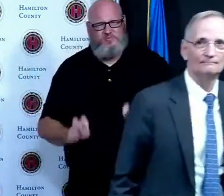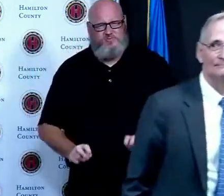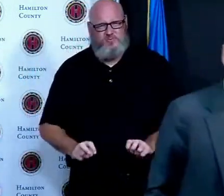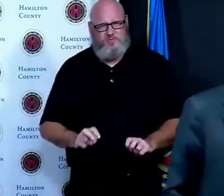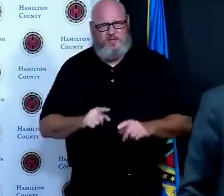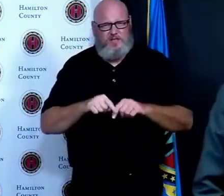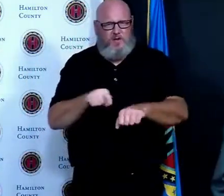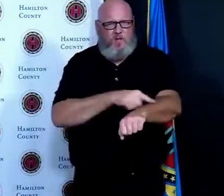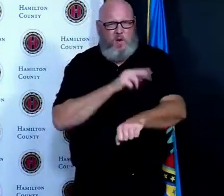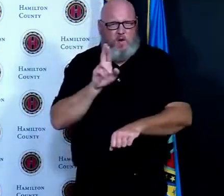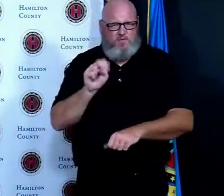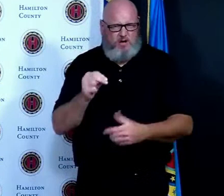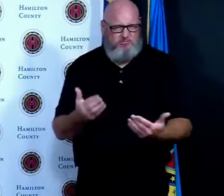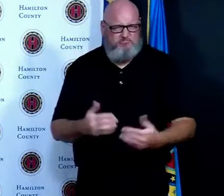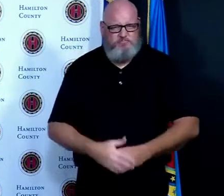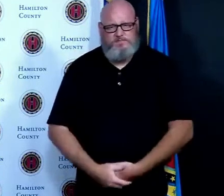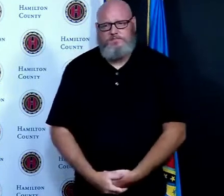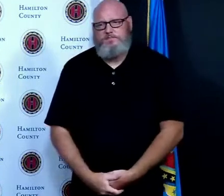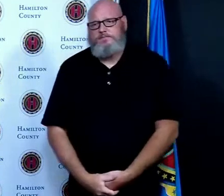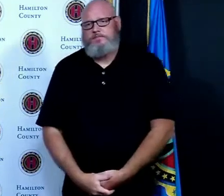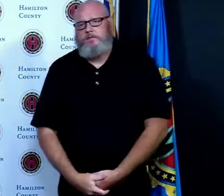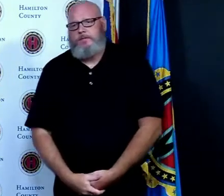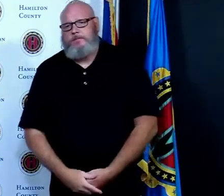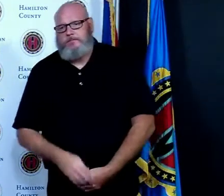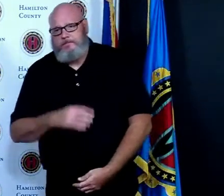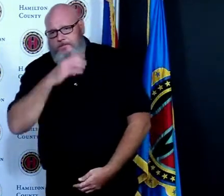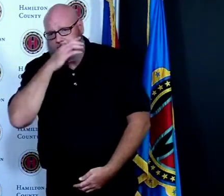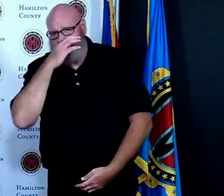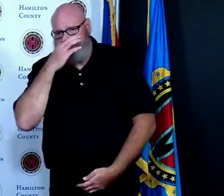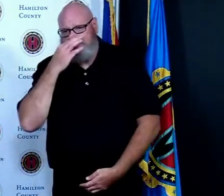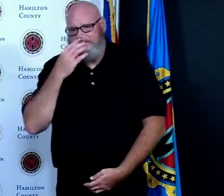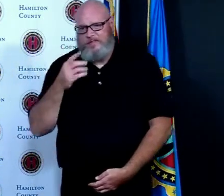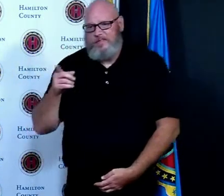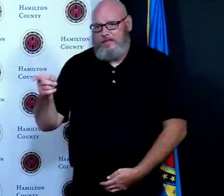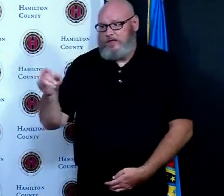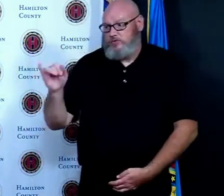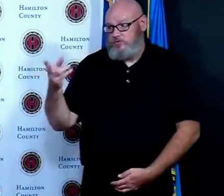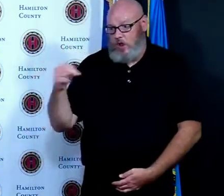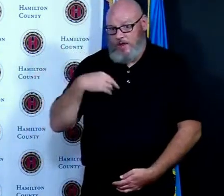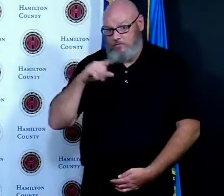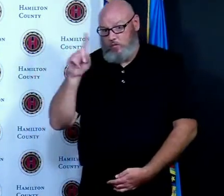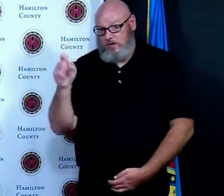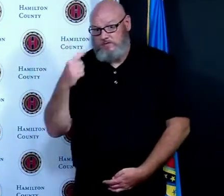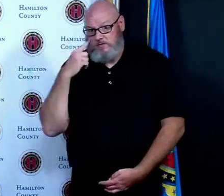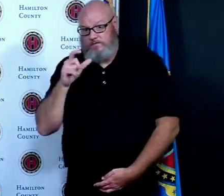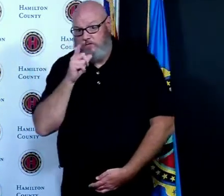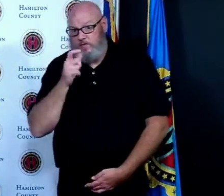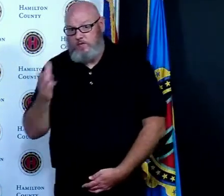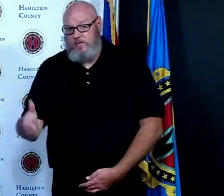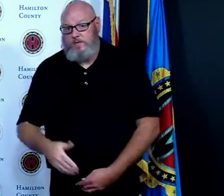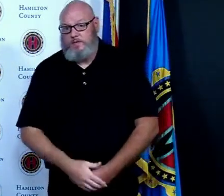yeah I don't we don't know who John's question is for John what was your question for for you Denise